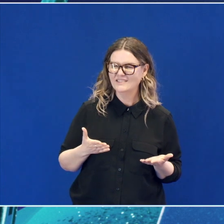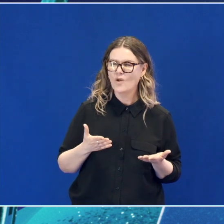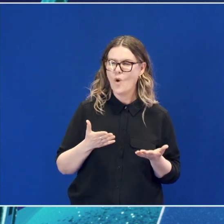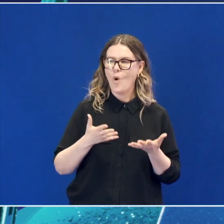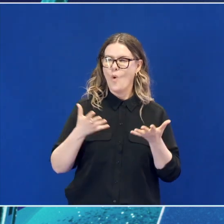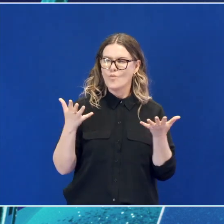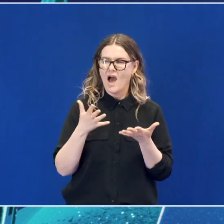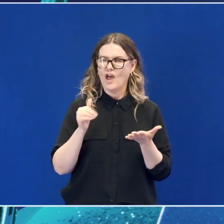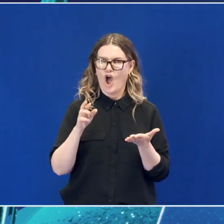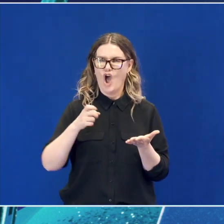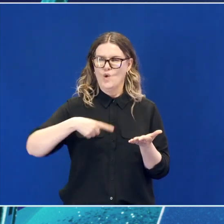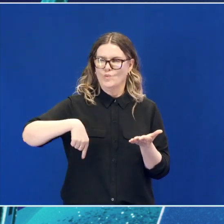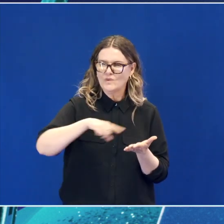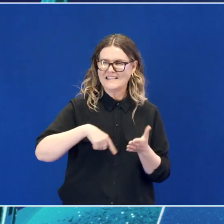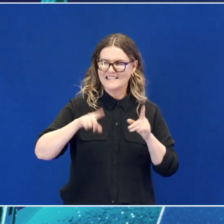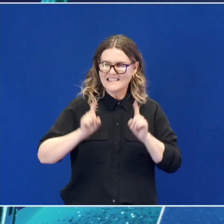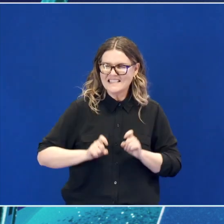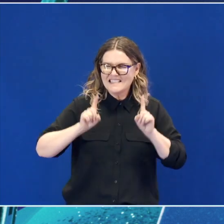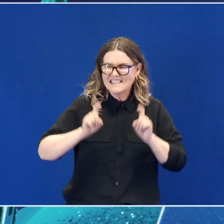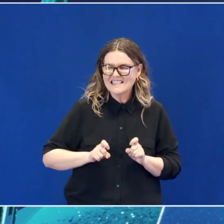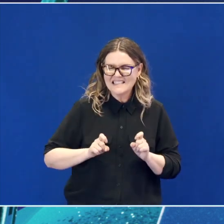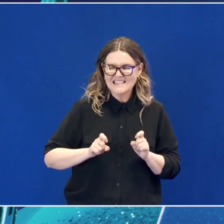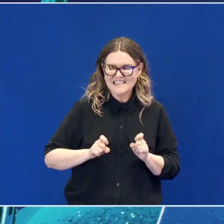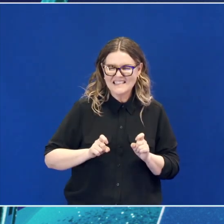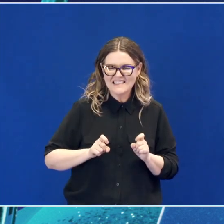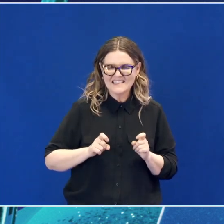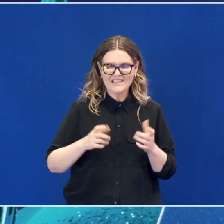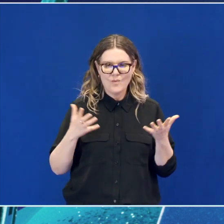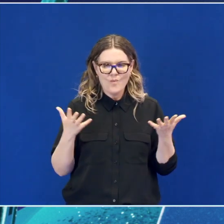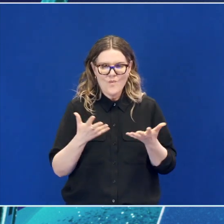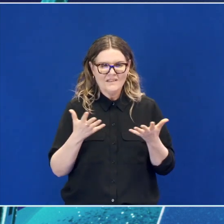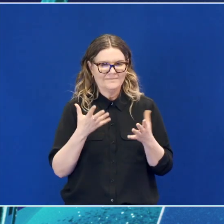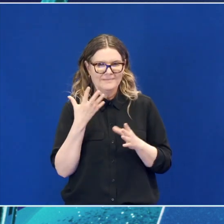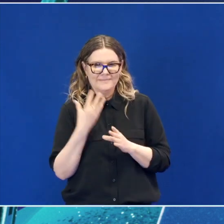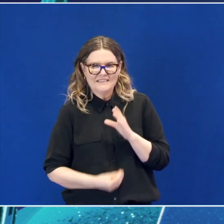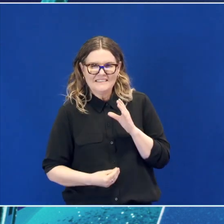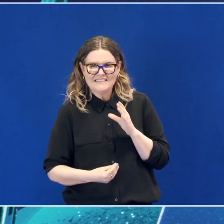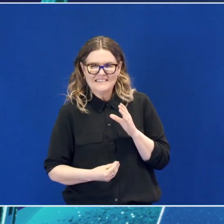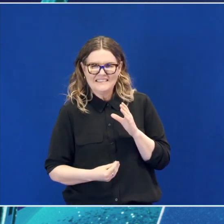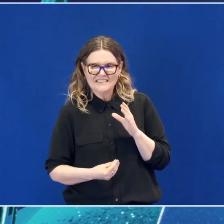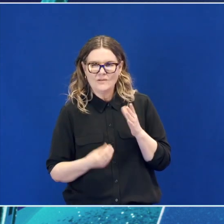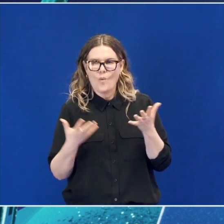What are we really incentivizing AI to look at?